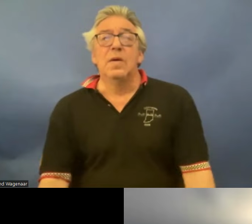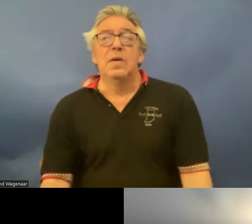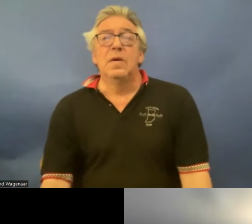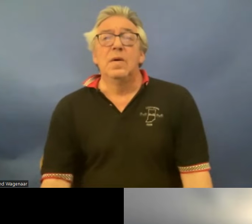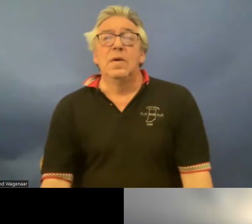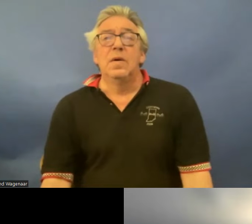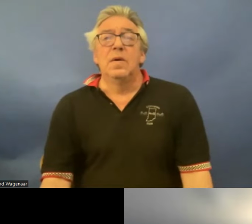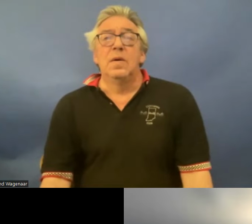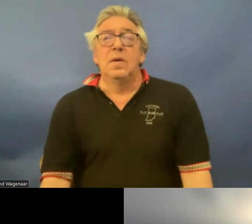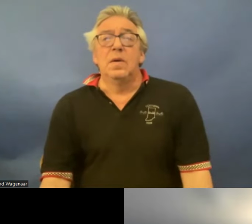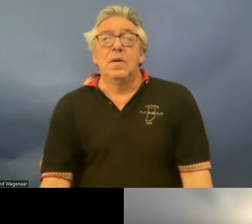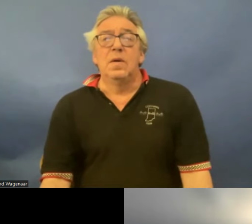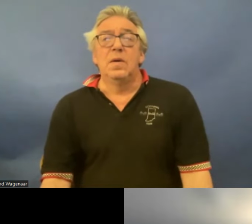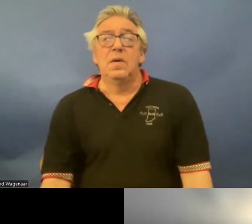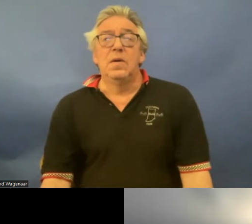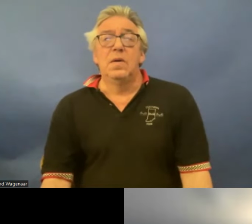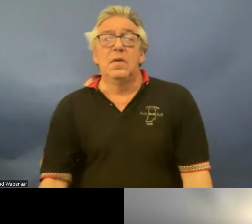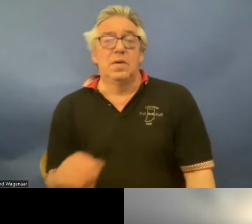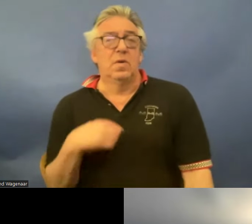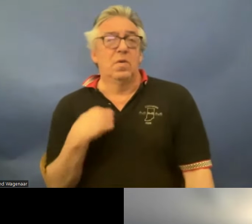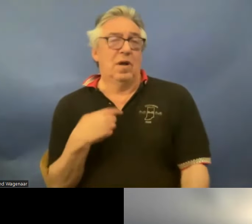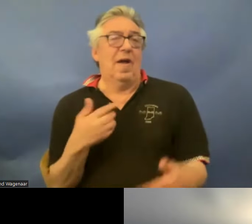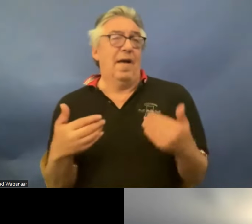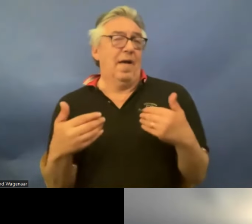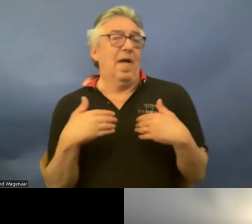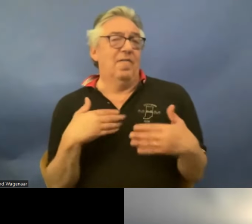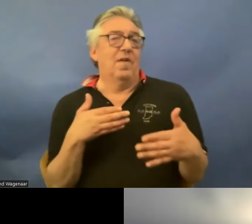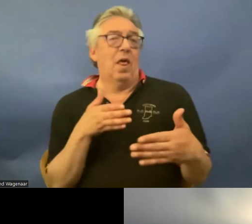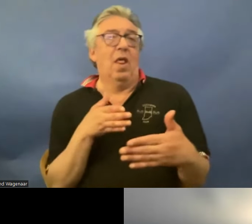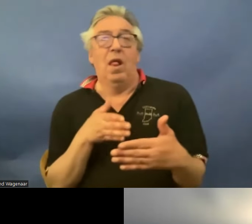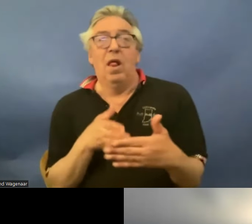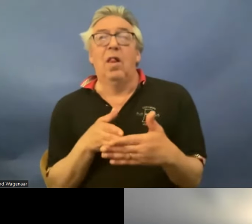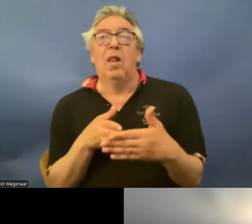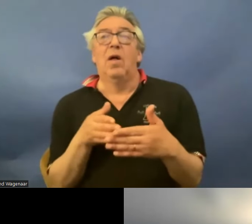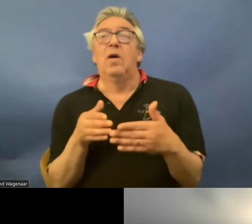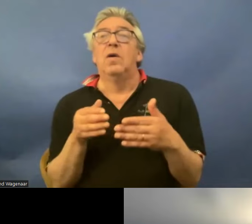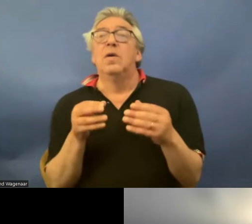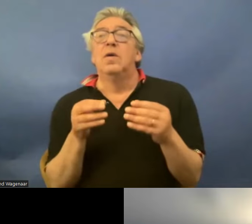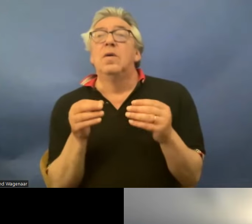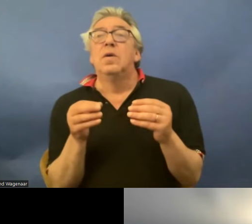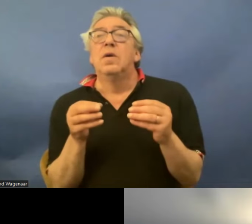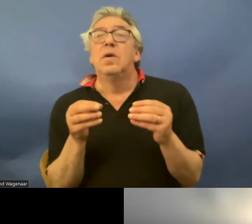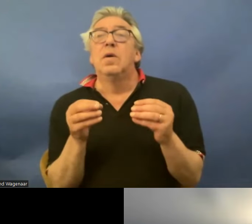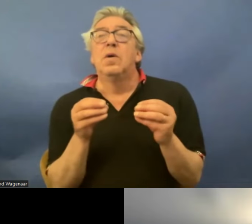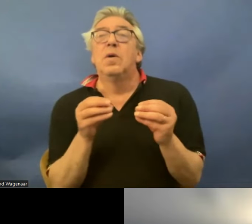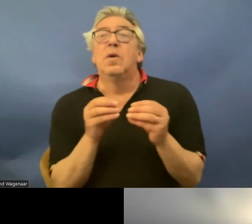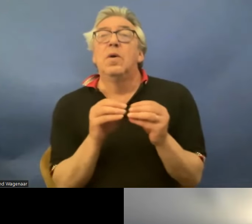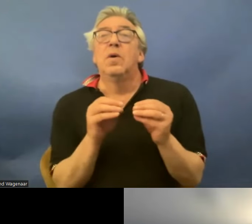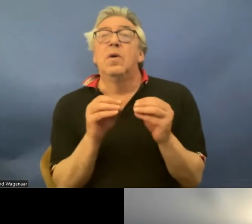And then the fourth objective would be support through safe conditions in the region, when